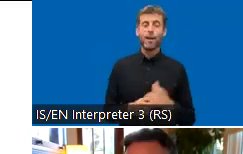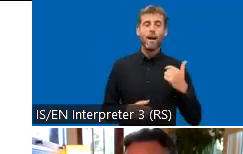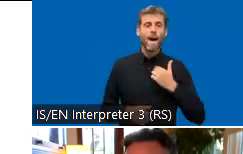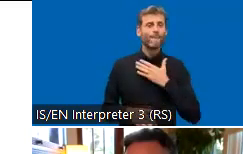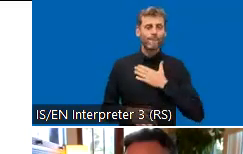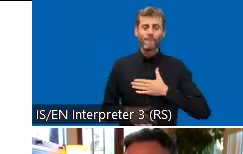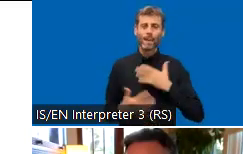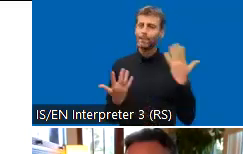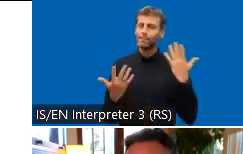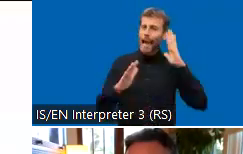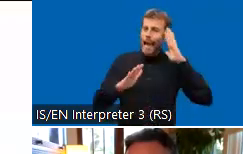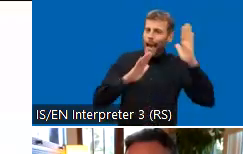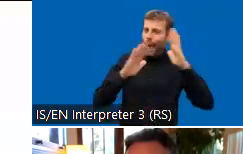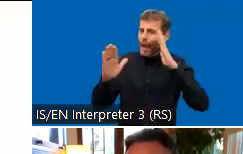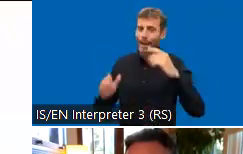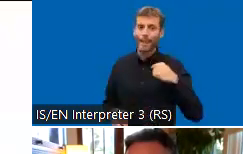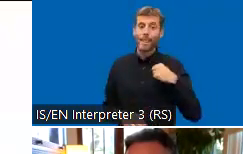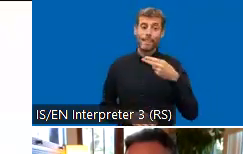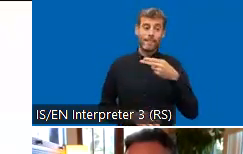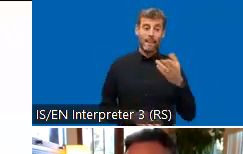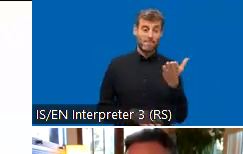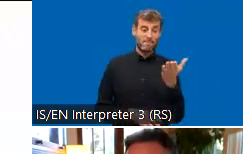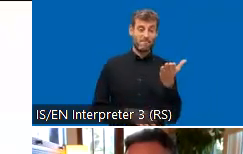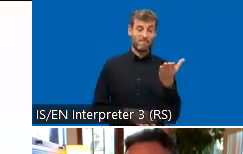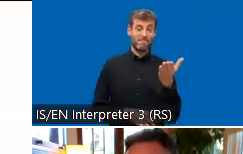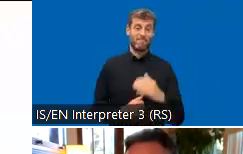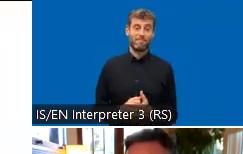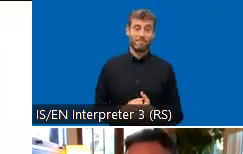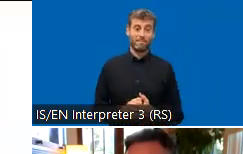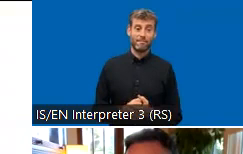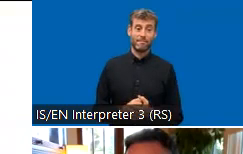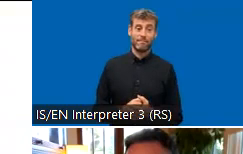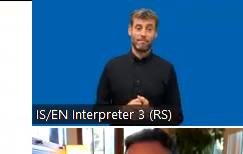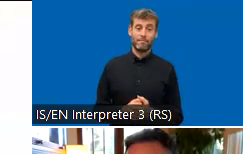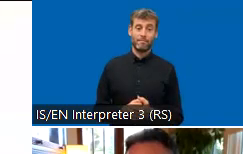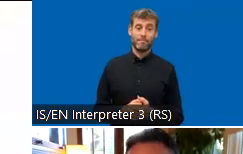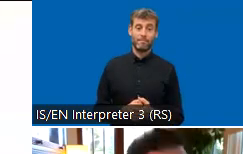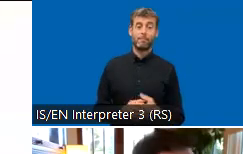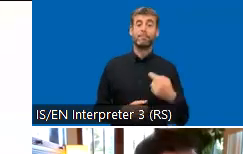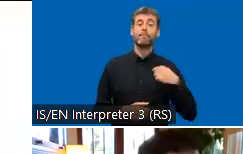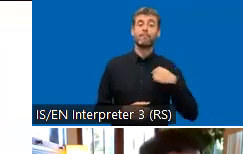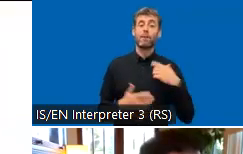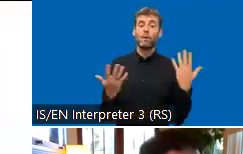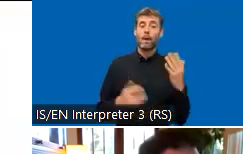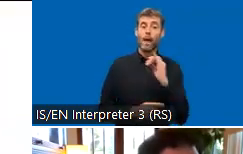My name is Alberto Hylander and I'm the new project coordinator and sales representative for IAAP in the EU.